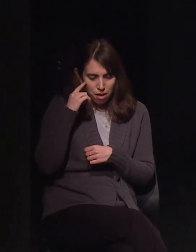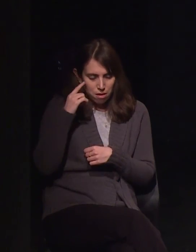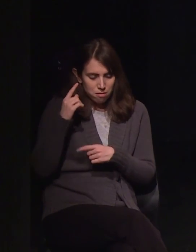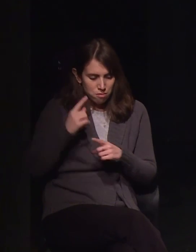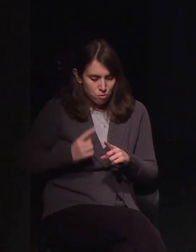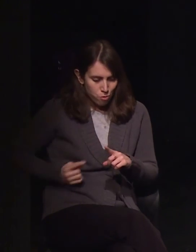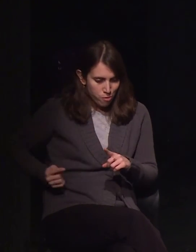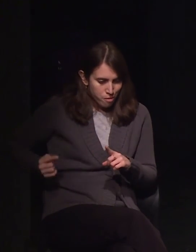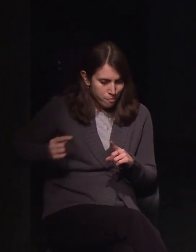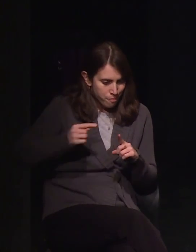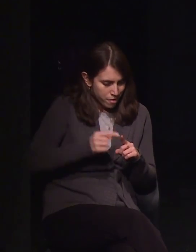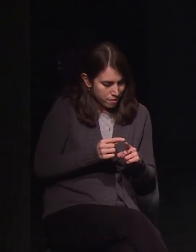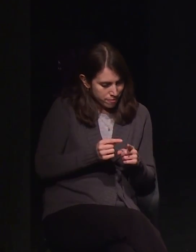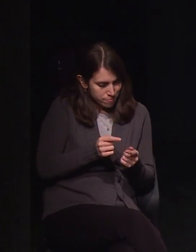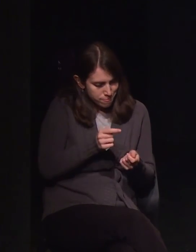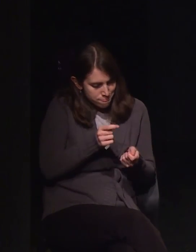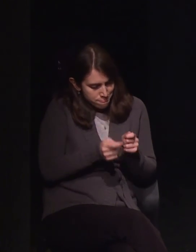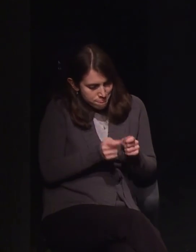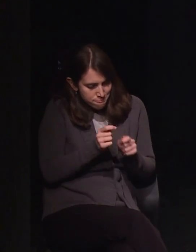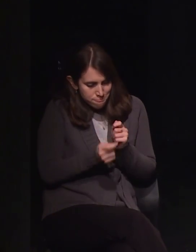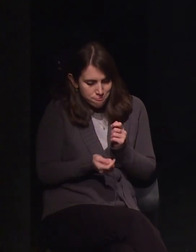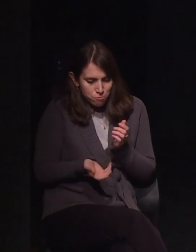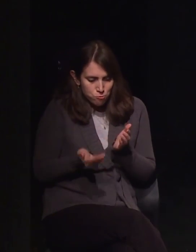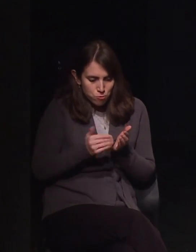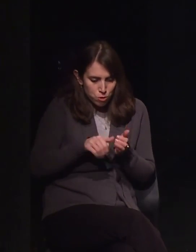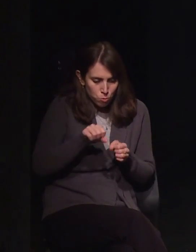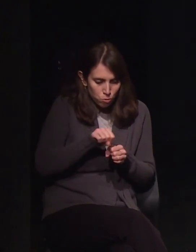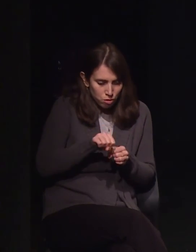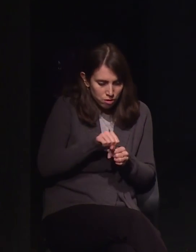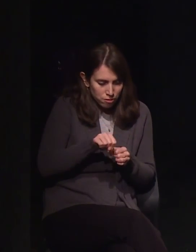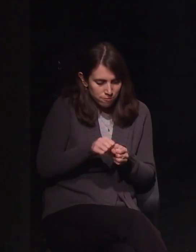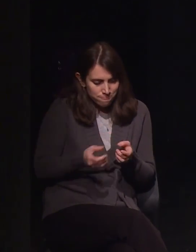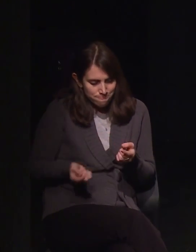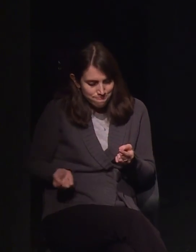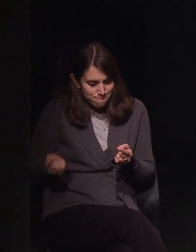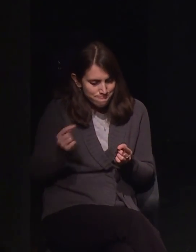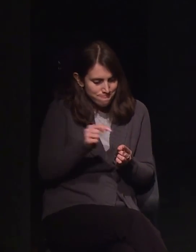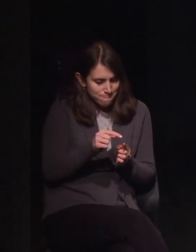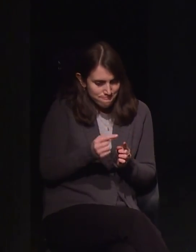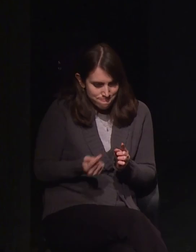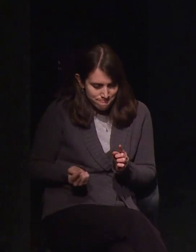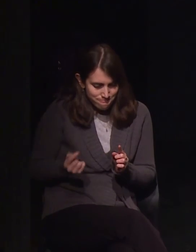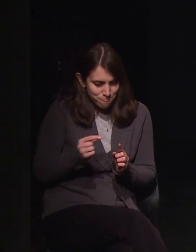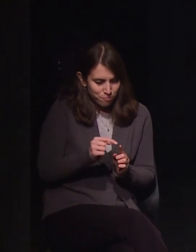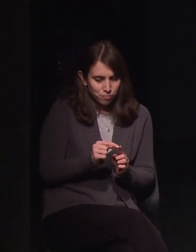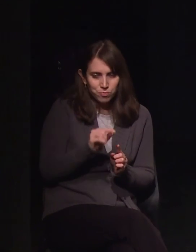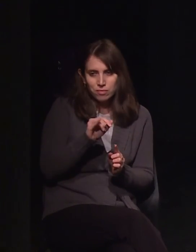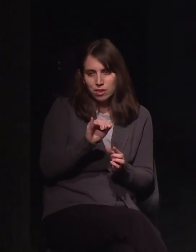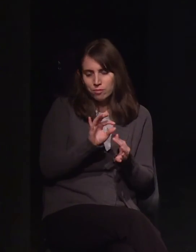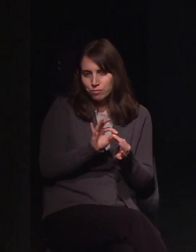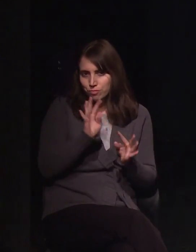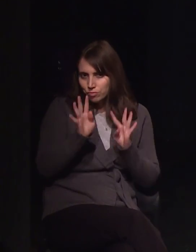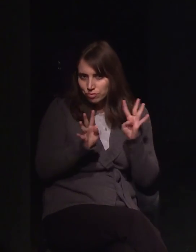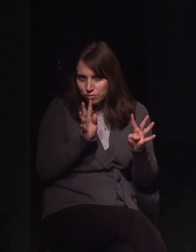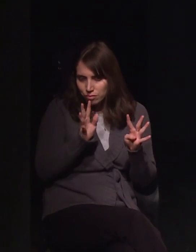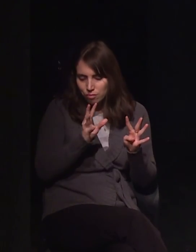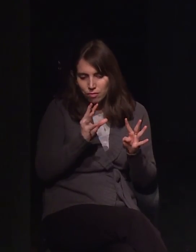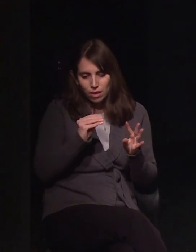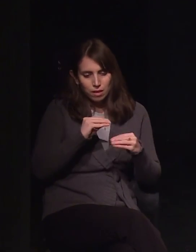a script or making a little dance, I think it’s about creativity and it’s about teaching creativity, it’s the same thing. It is exactly that.